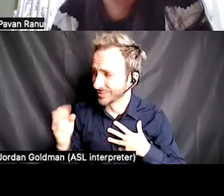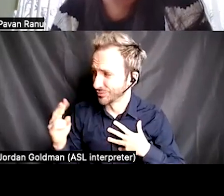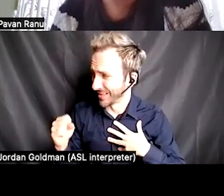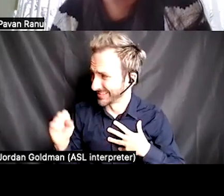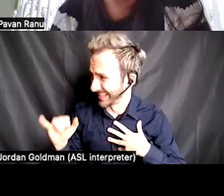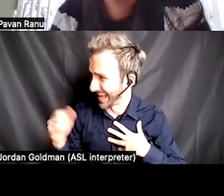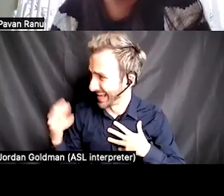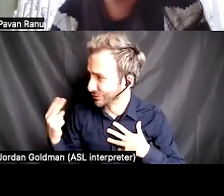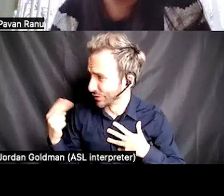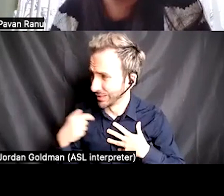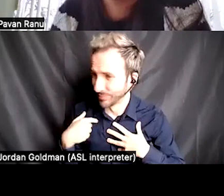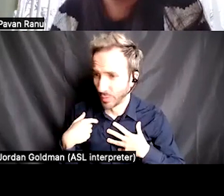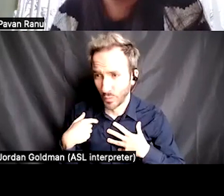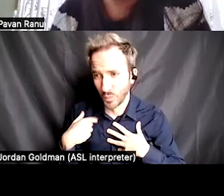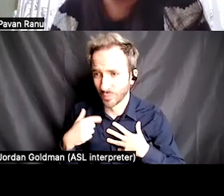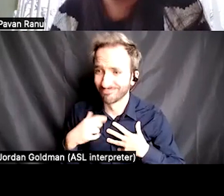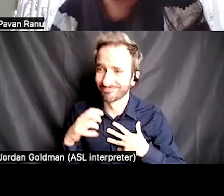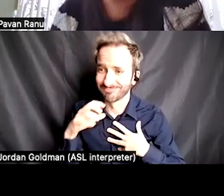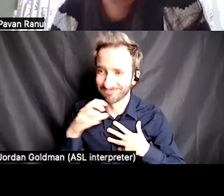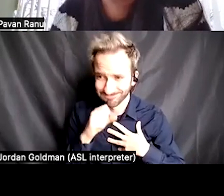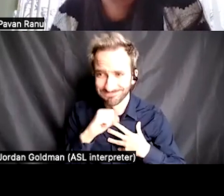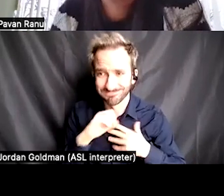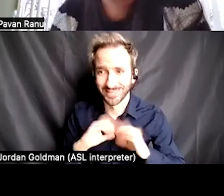I think it would be interesting to see what that looks like.